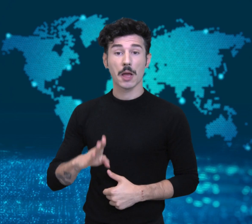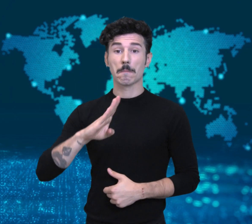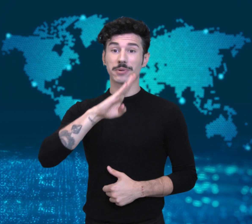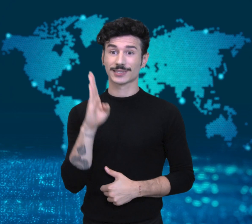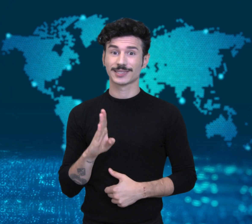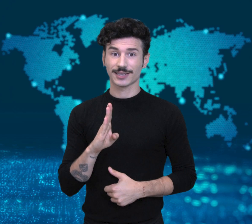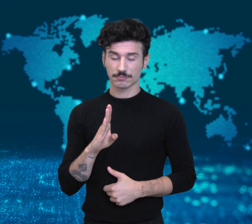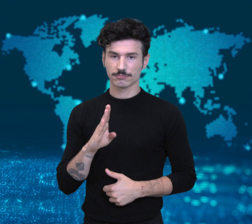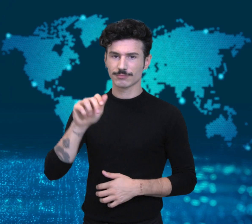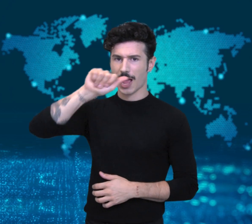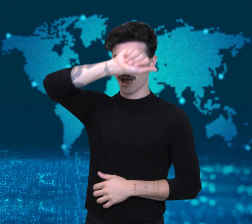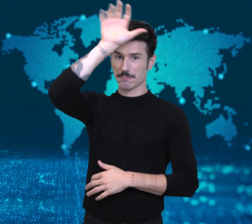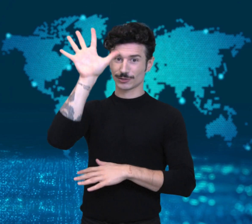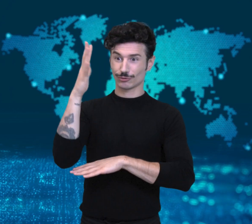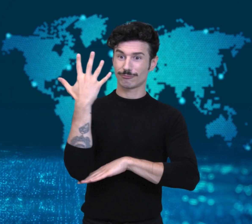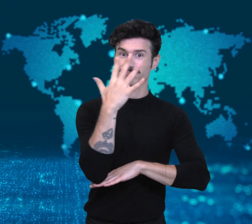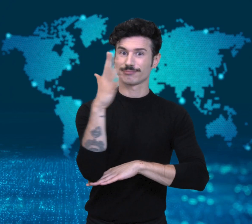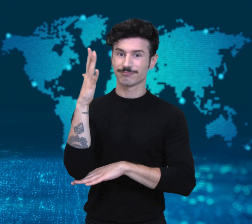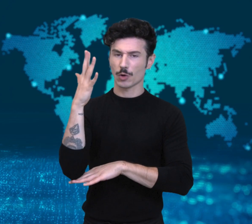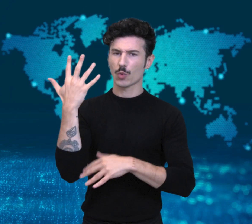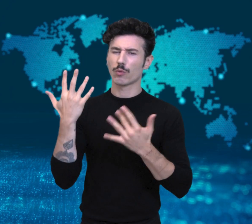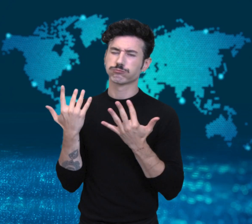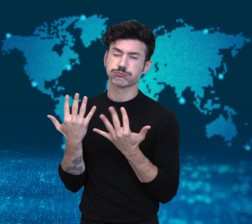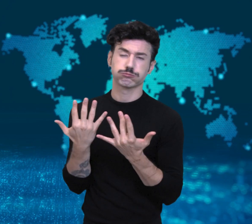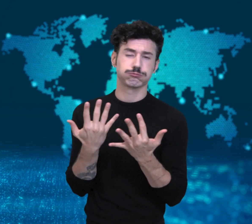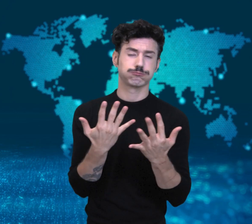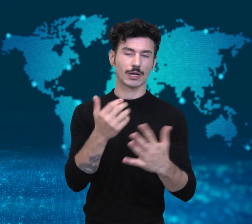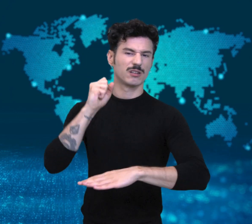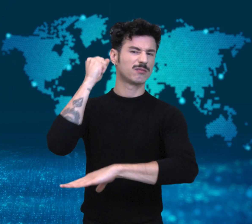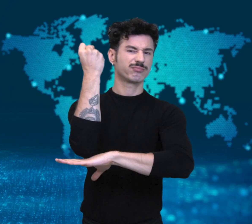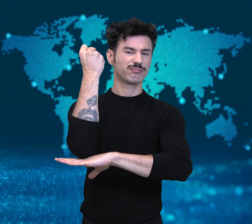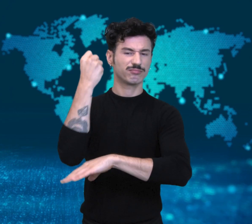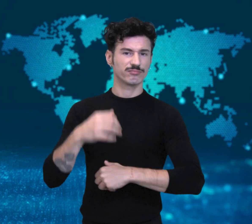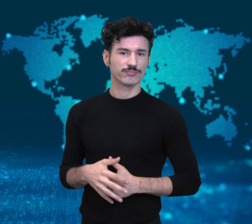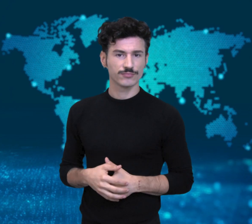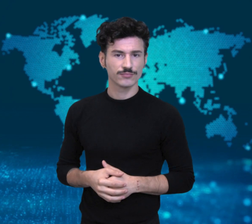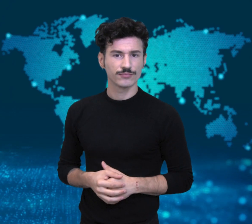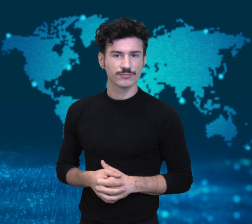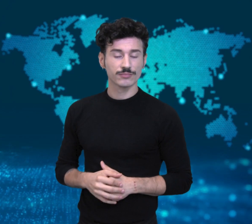Record wildfires in the Amazon.